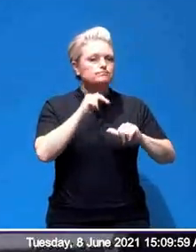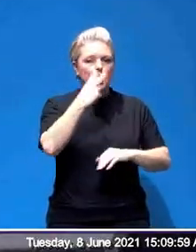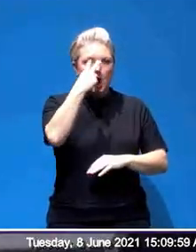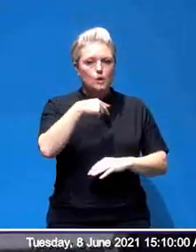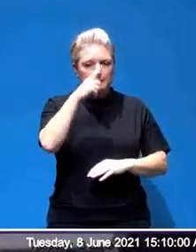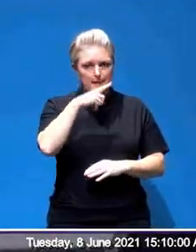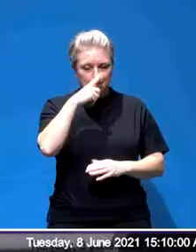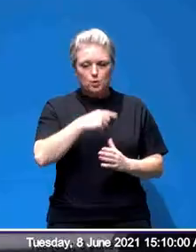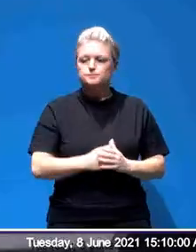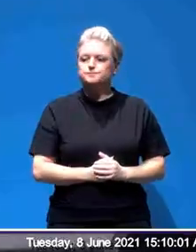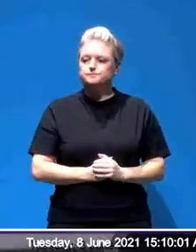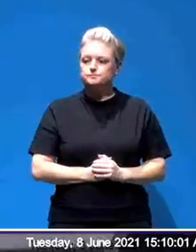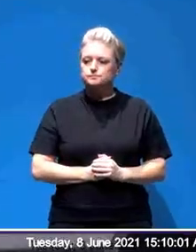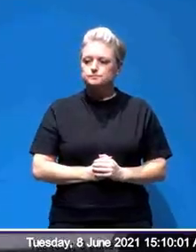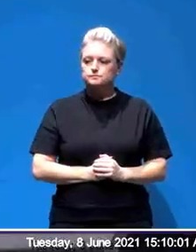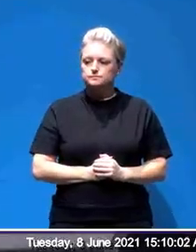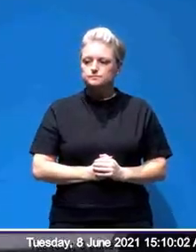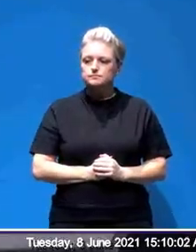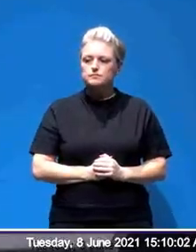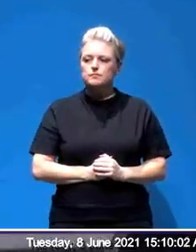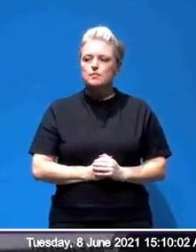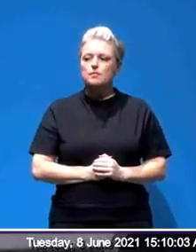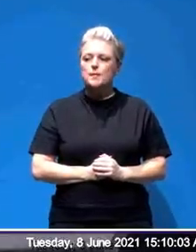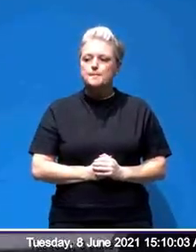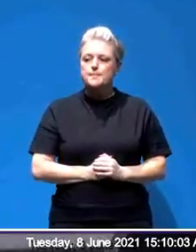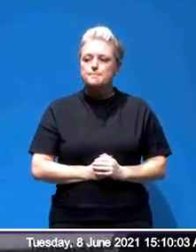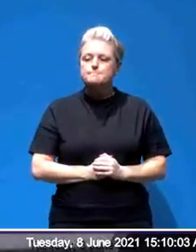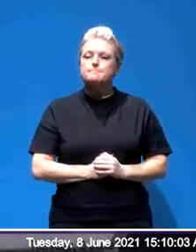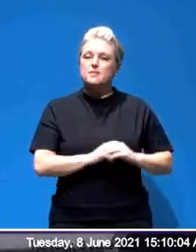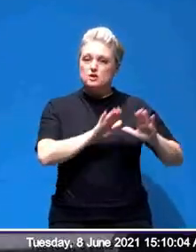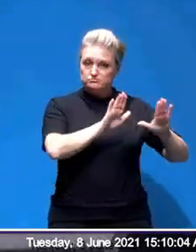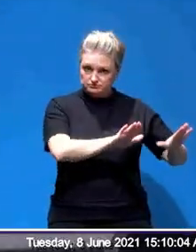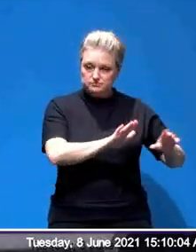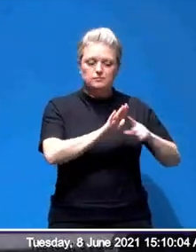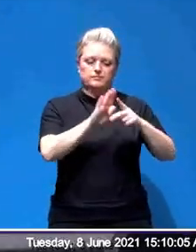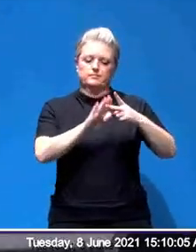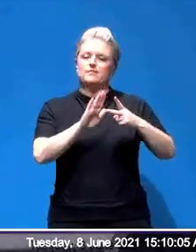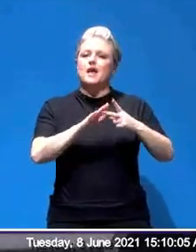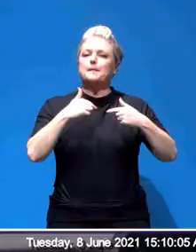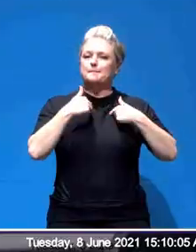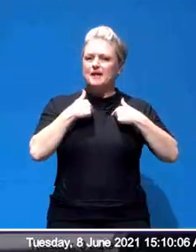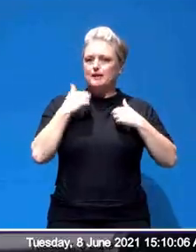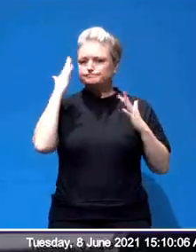I provide strategic leadership and direction to the service and have a